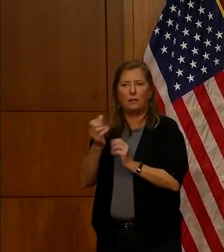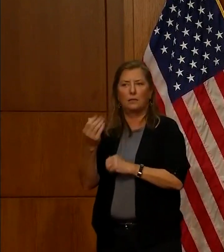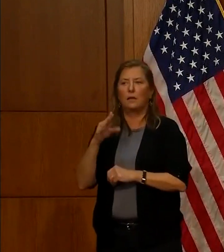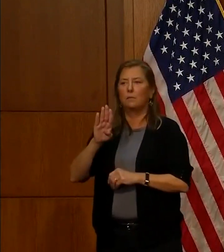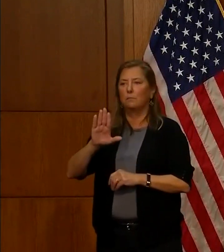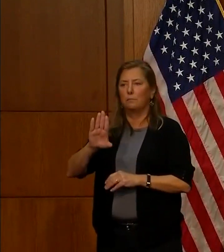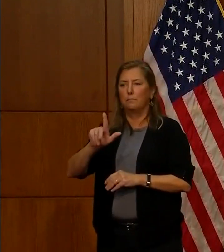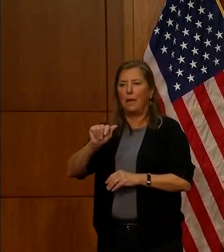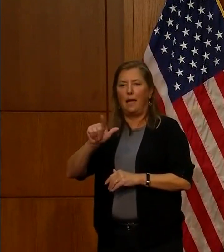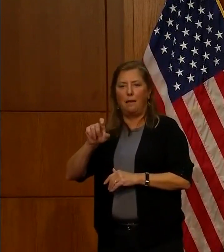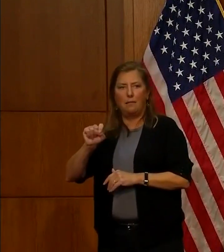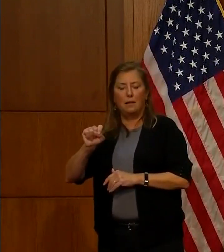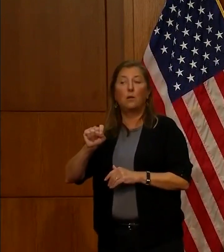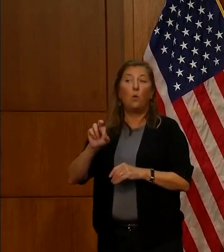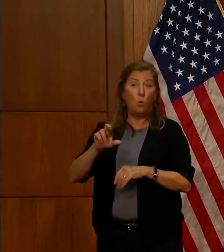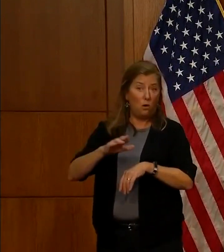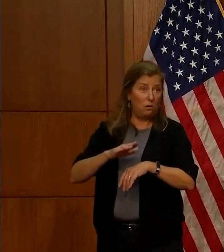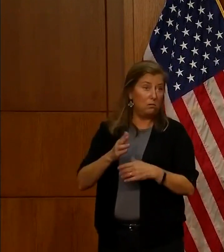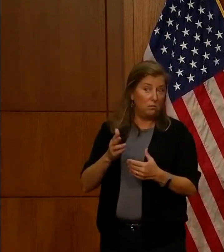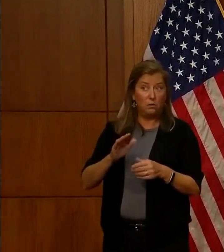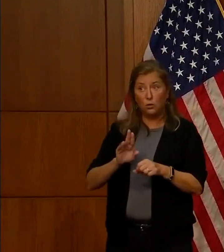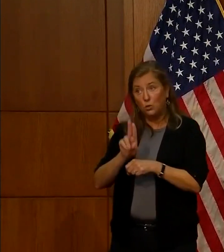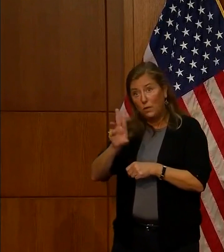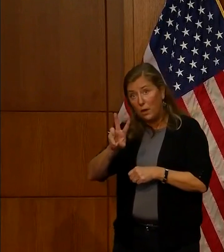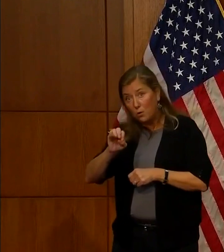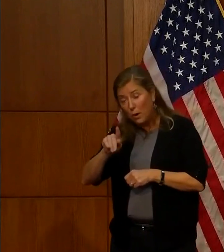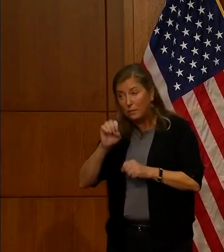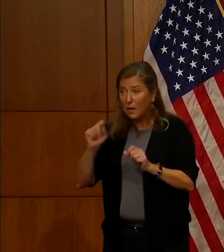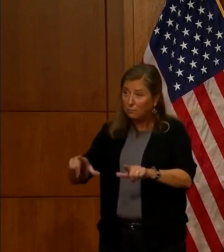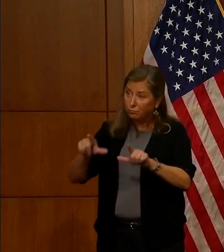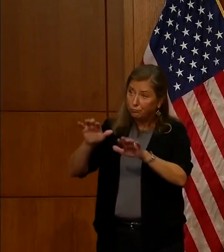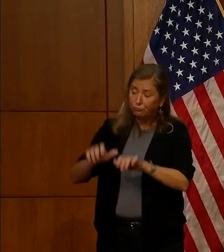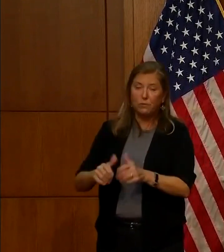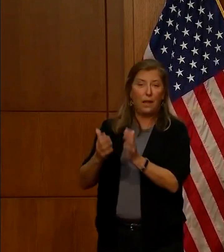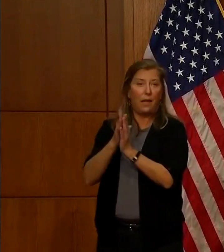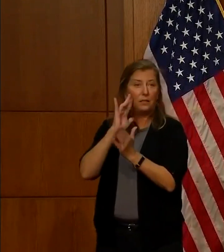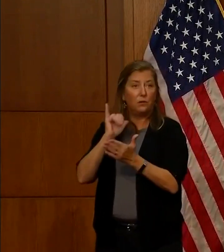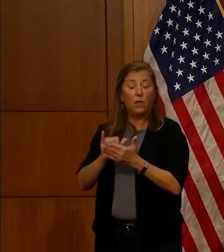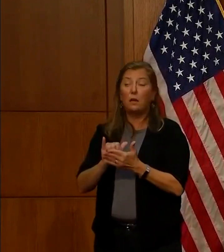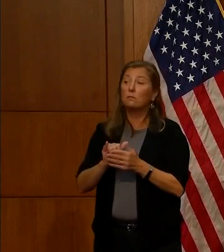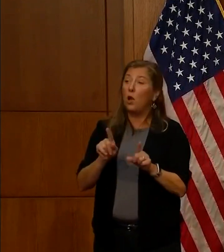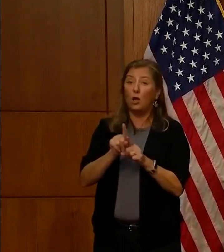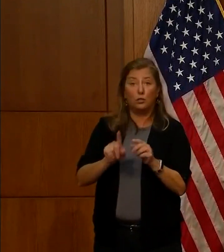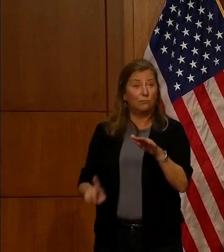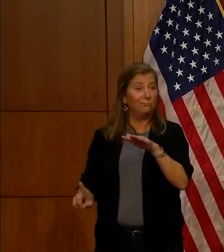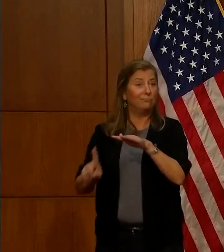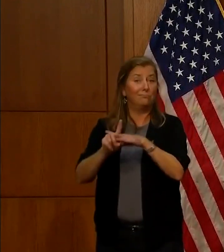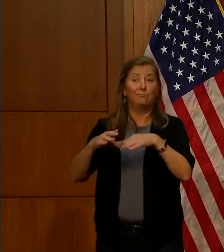YOUR LOCAL REGISTRAR AND REQUESTING A BALLOT. ARE DOING